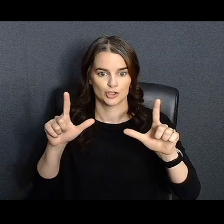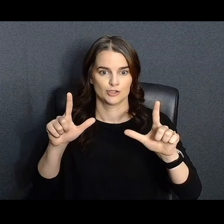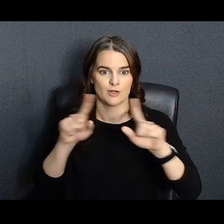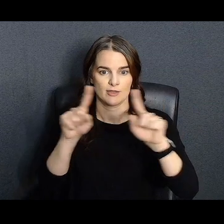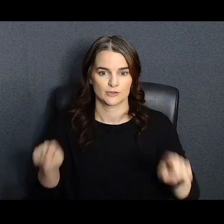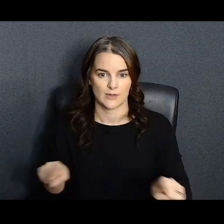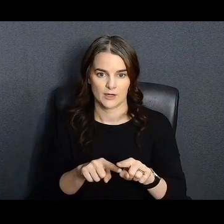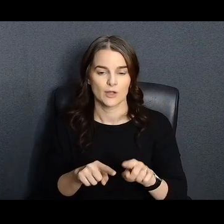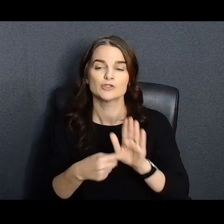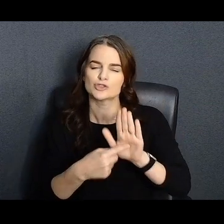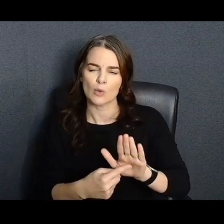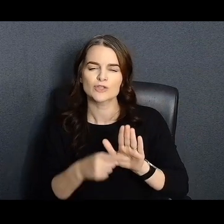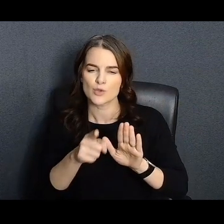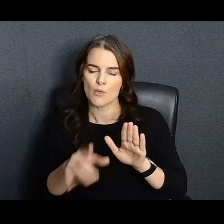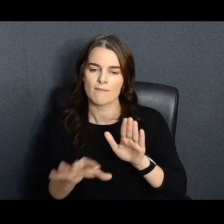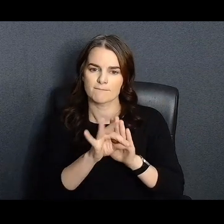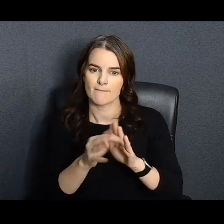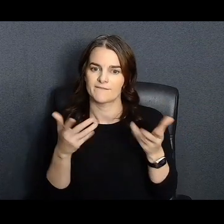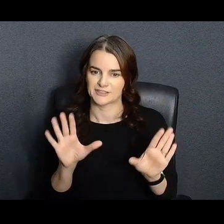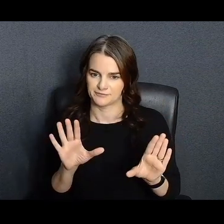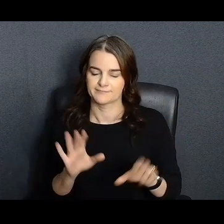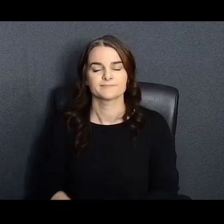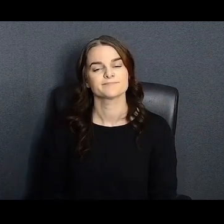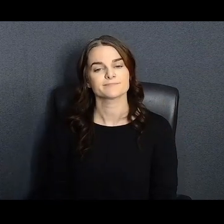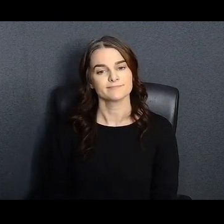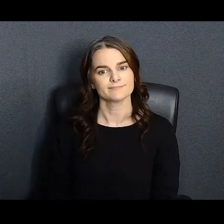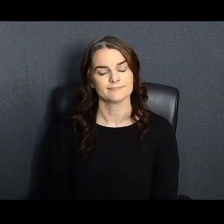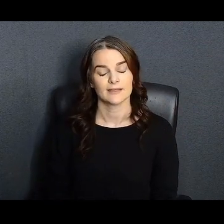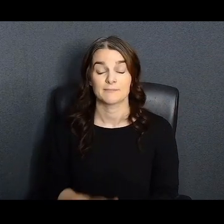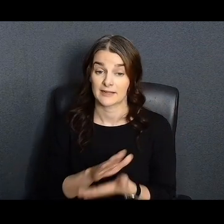to indicate that it was selected. This can be a really nice visual cue